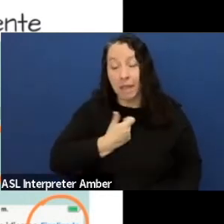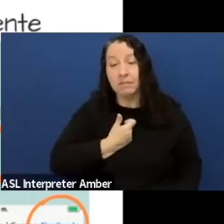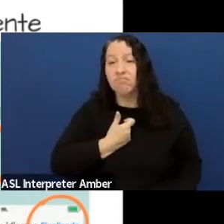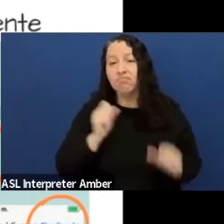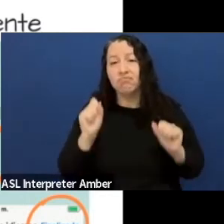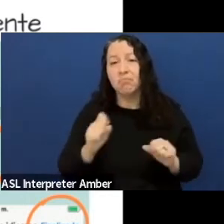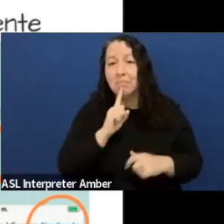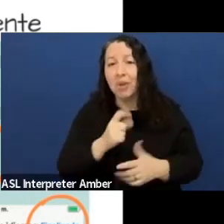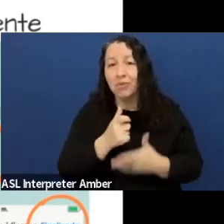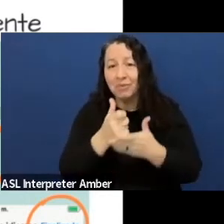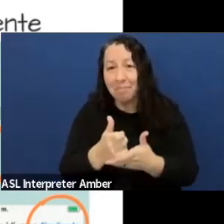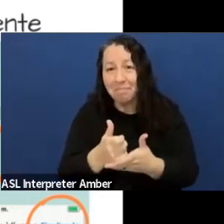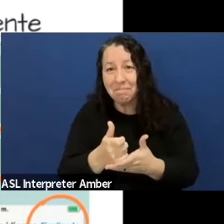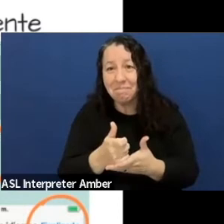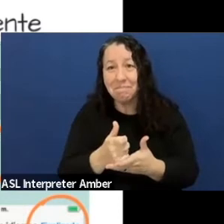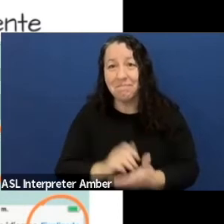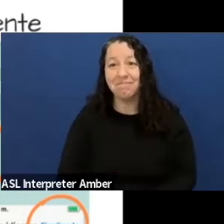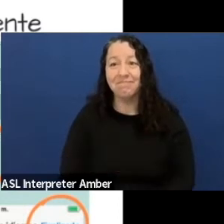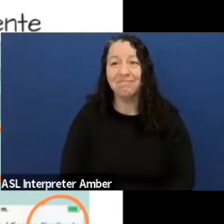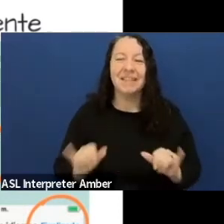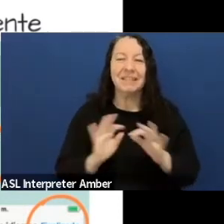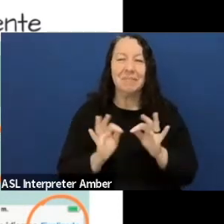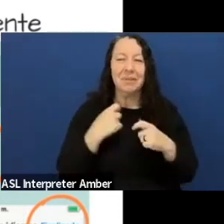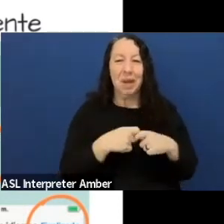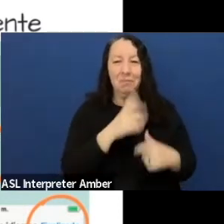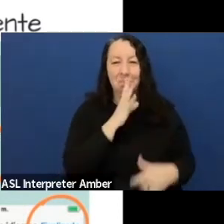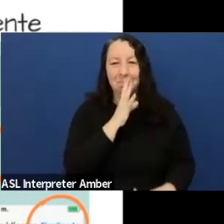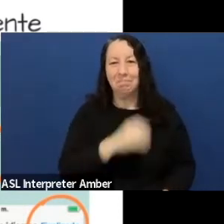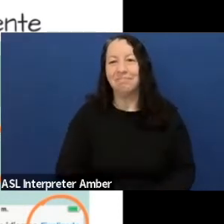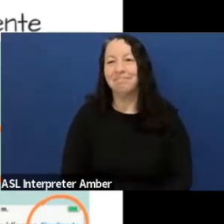to the hosts or myself and we can make sure to help you. Si tienen alguna pregunta, no